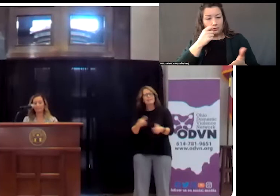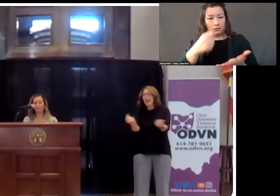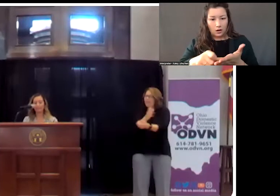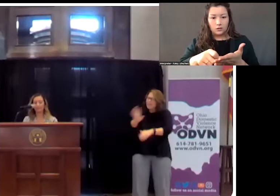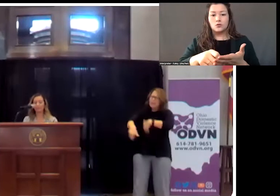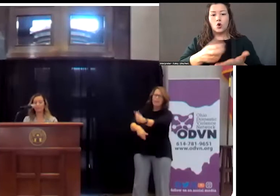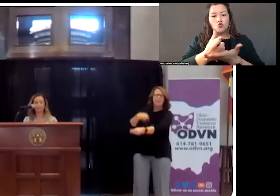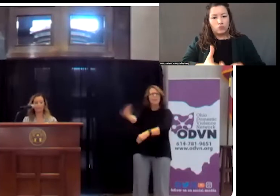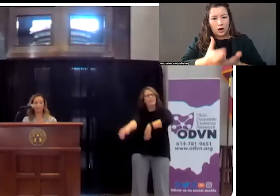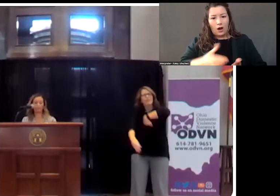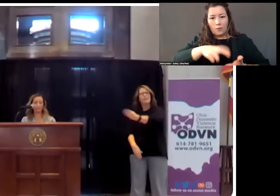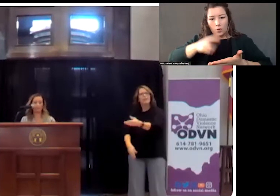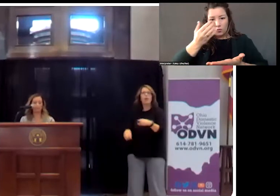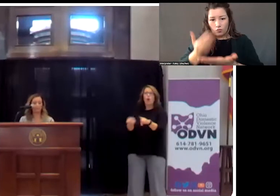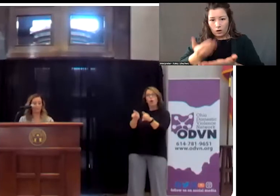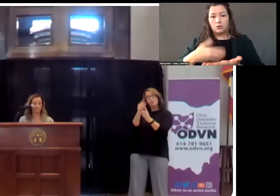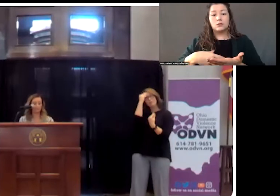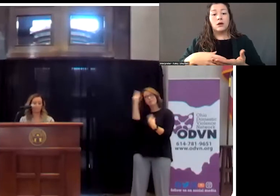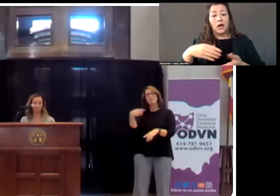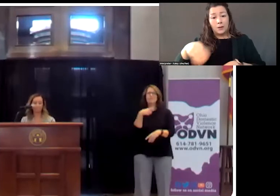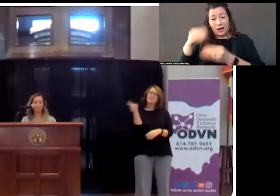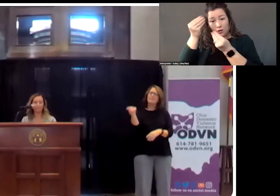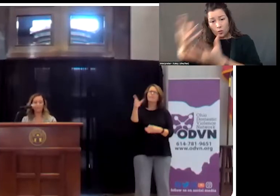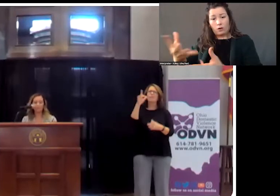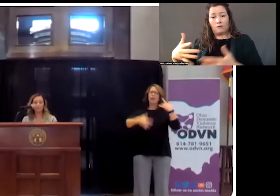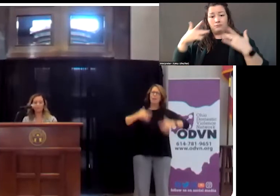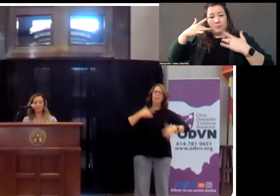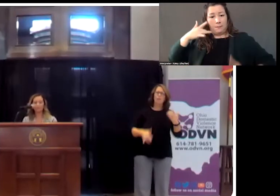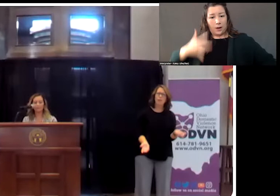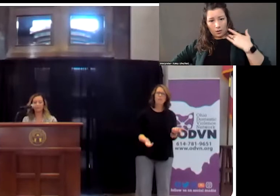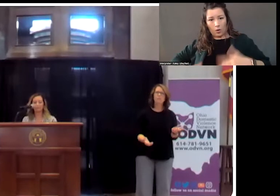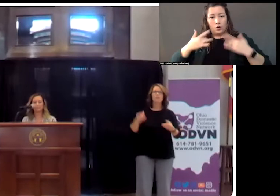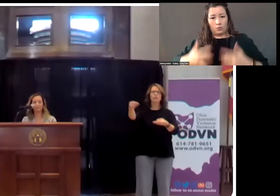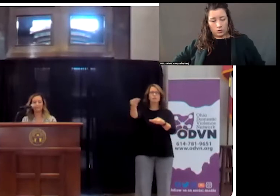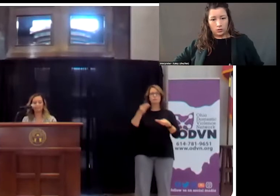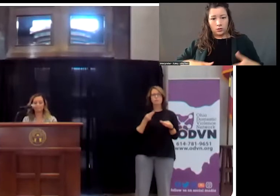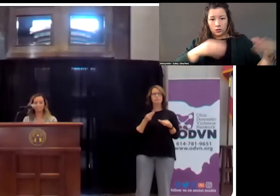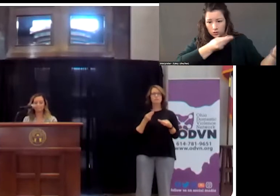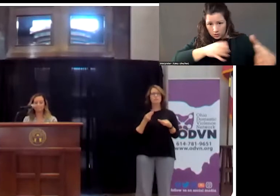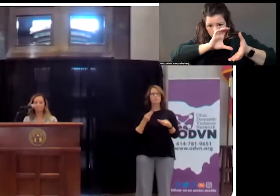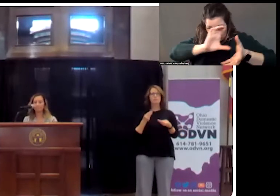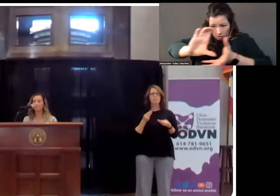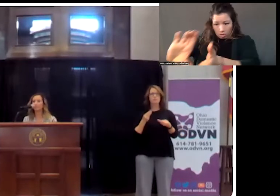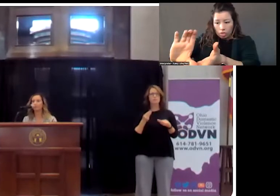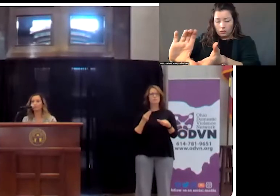And it also made her aware of his bipolar depression. She slid it back to me and said, it's irrelevant.